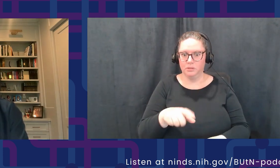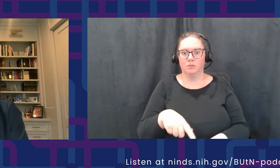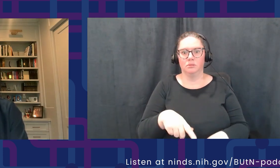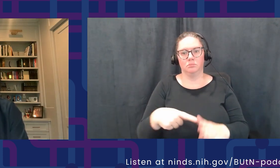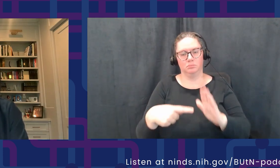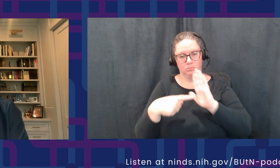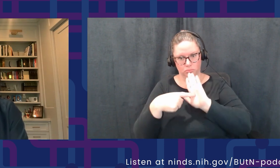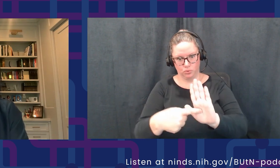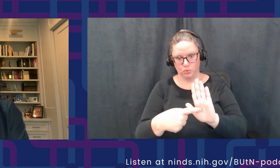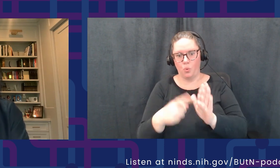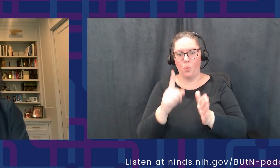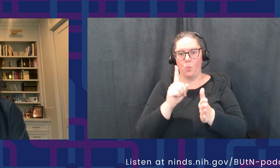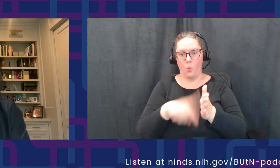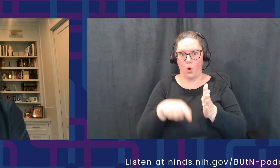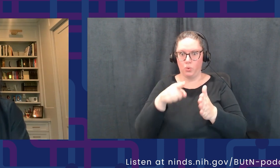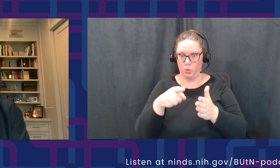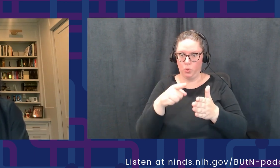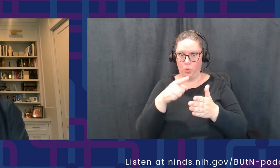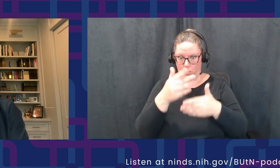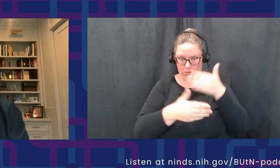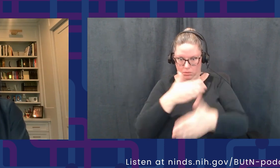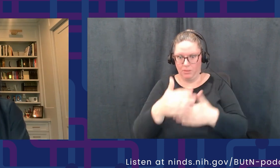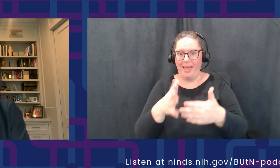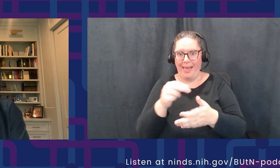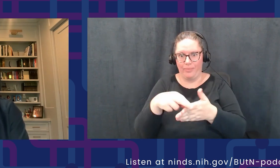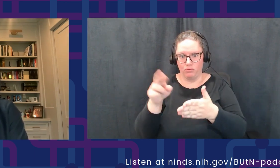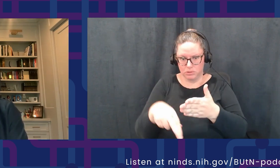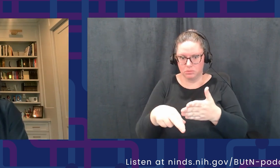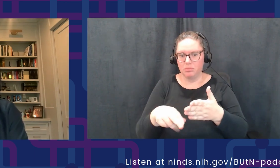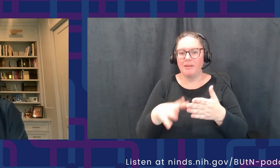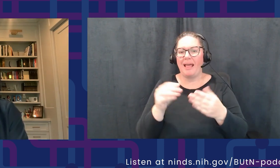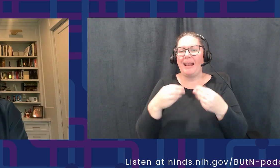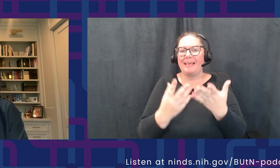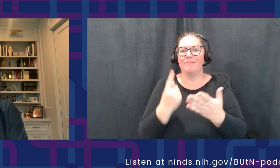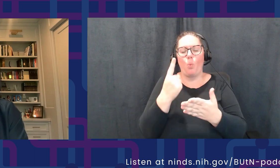show what you set out to do and the result, and give one important conclusion.